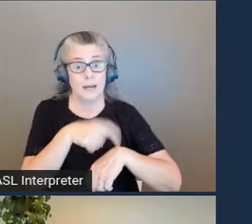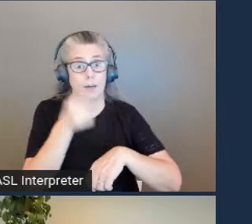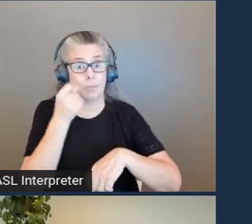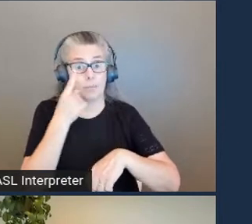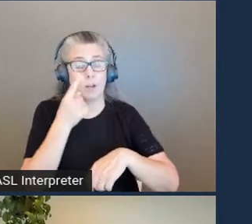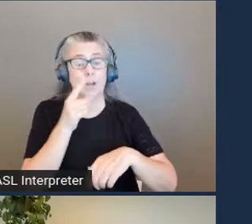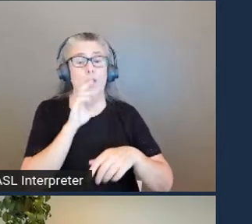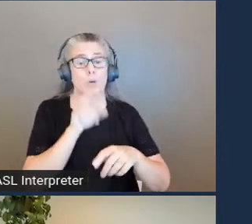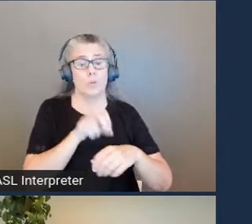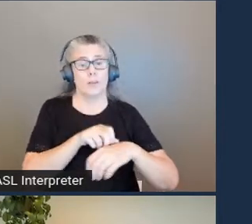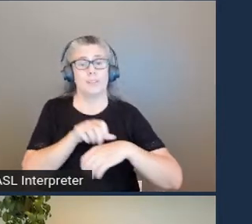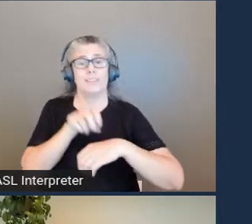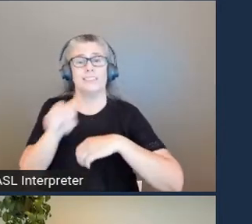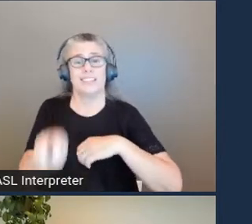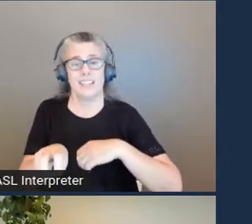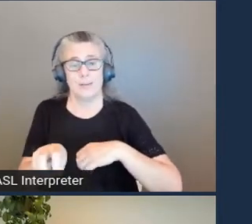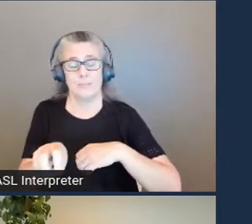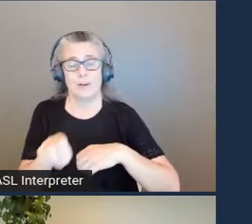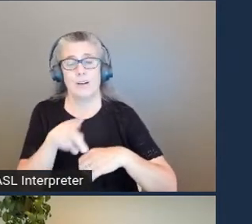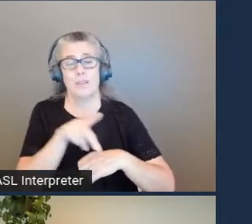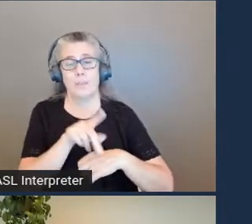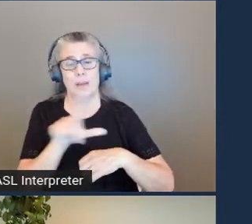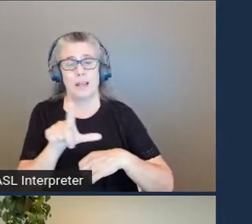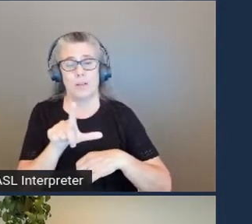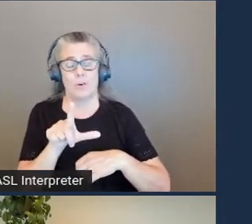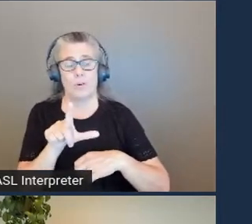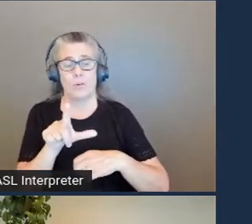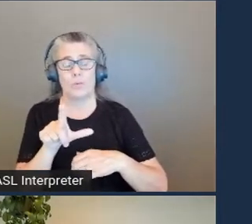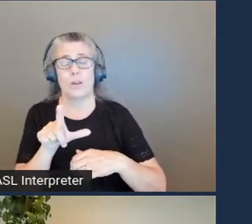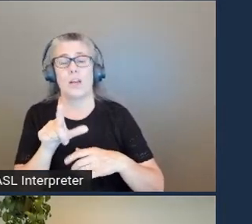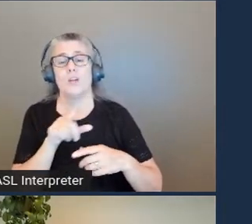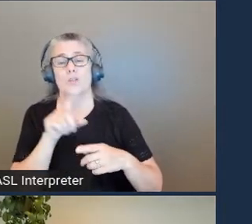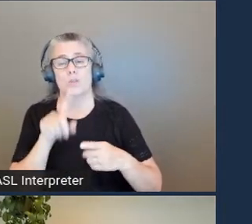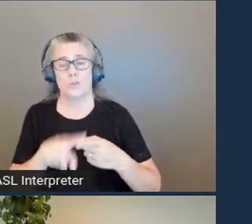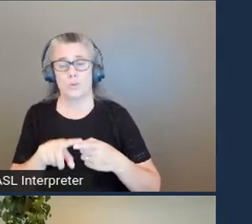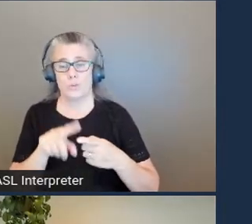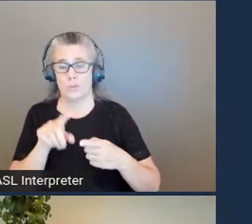along with the request to the endpoint. But since here we're supporting payload sizes